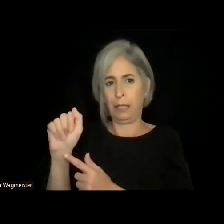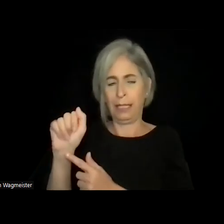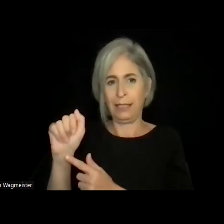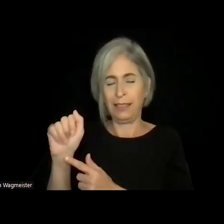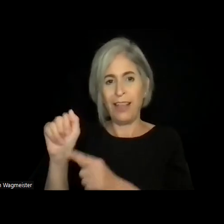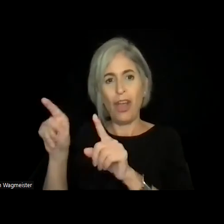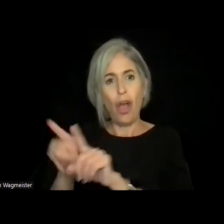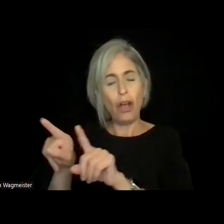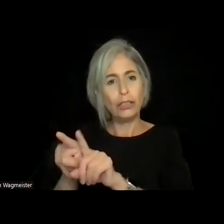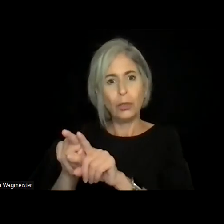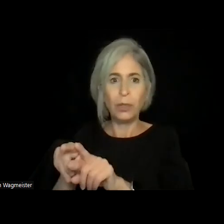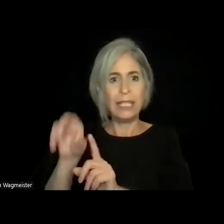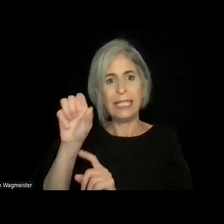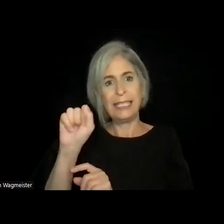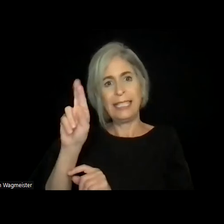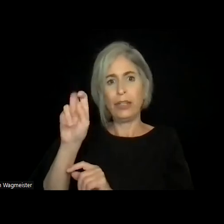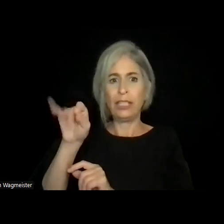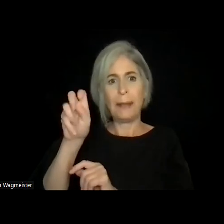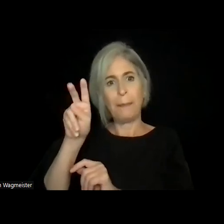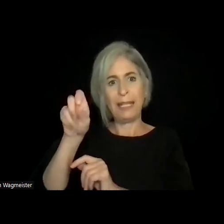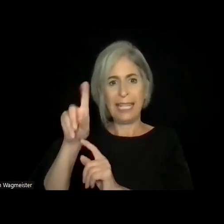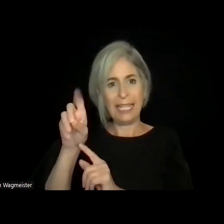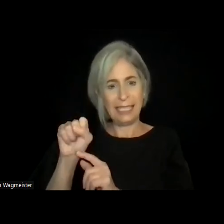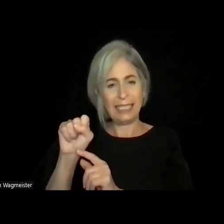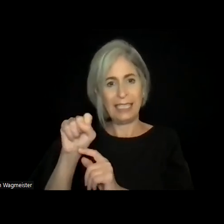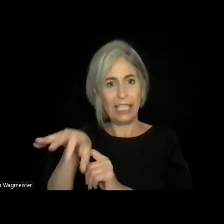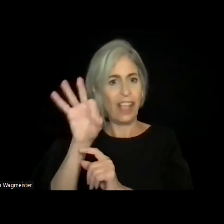significant neuroscience discoveries, they have been widely informed by